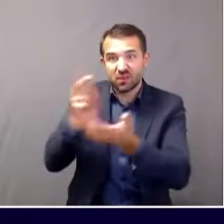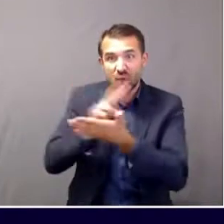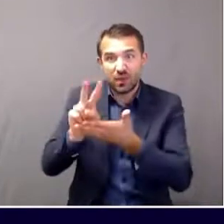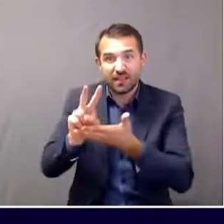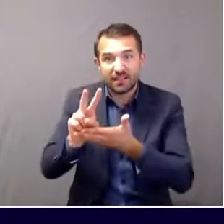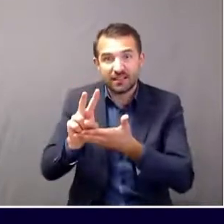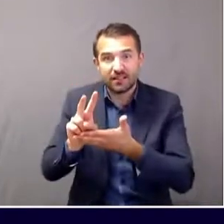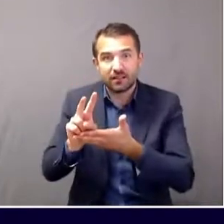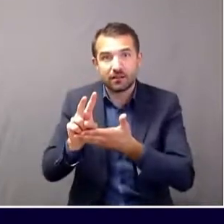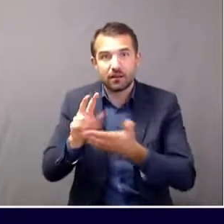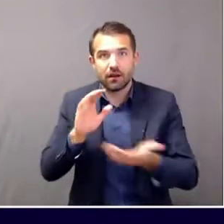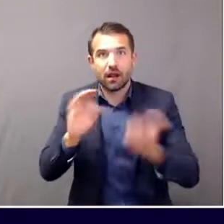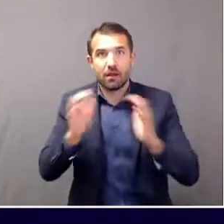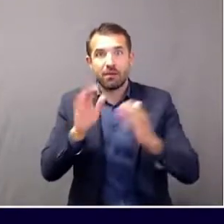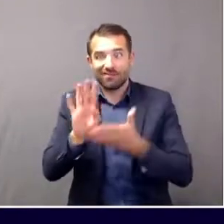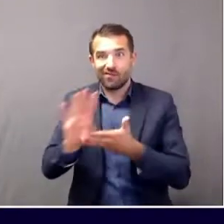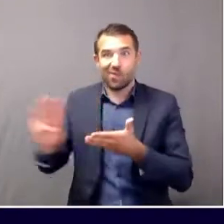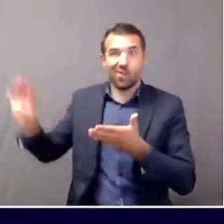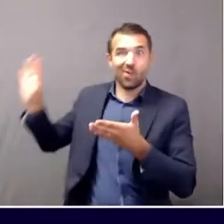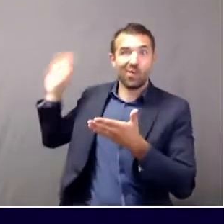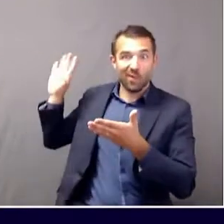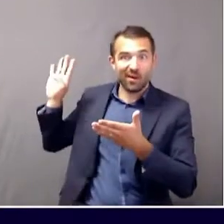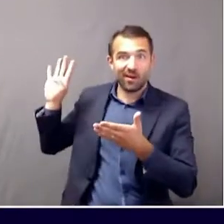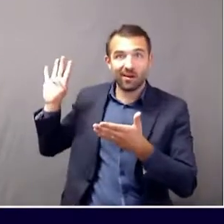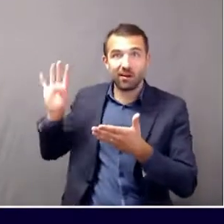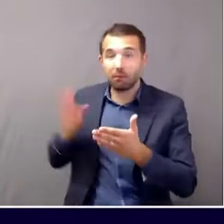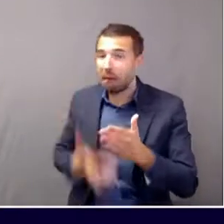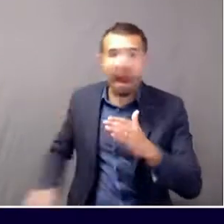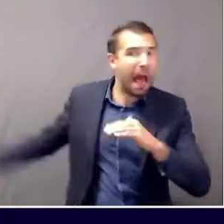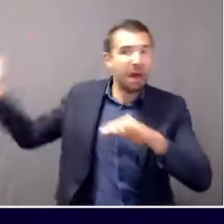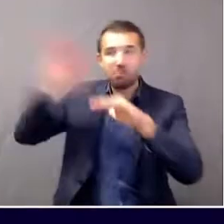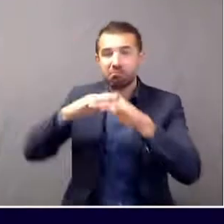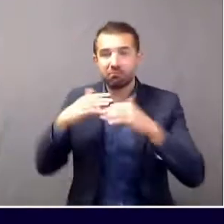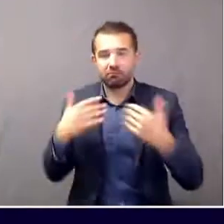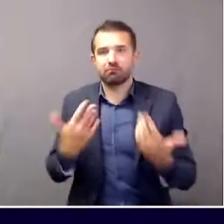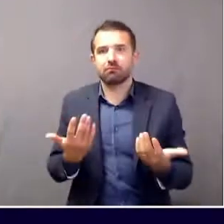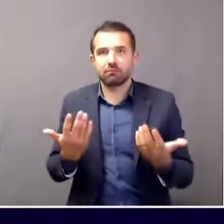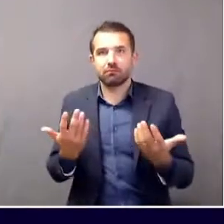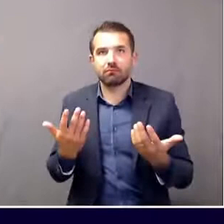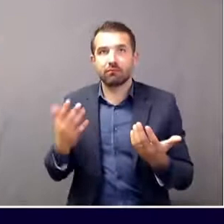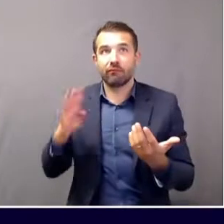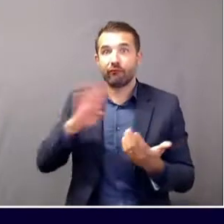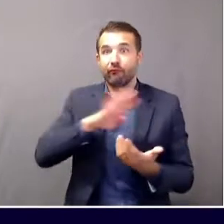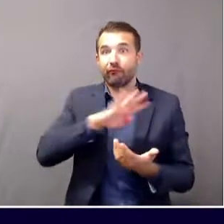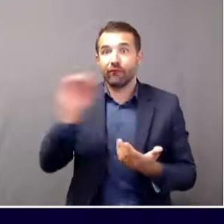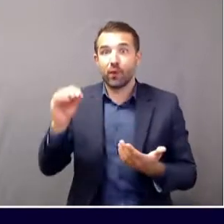the prior two weeks they went